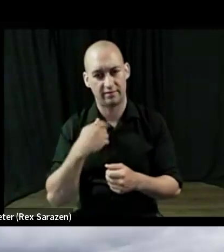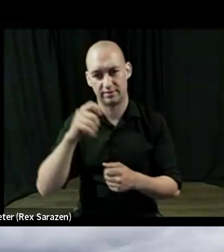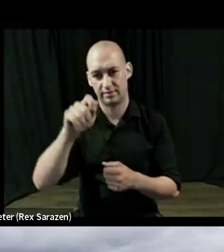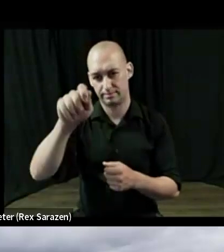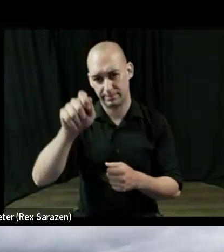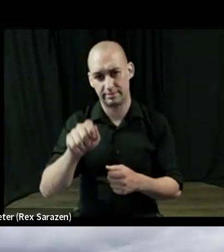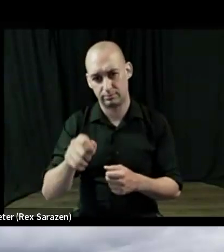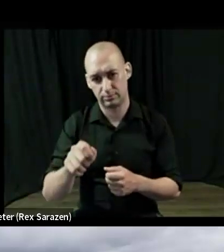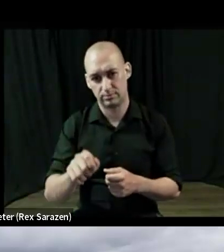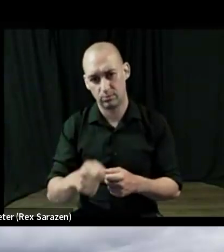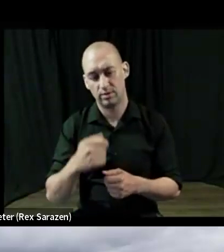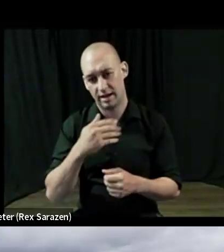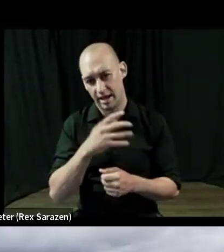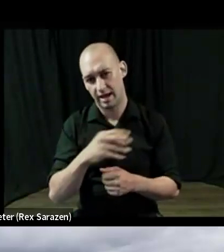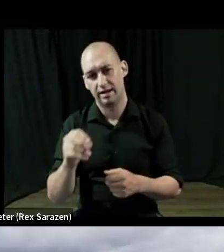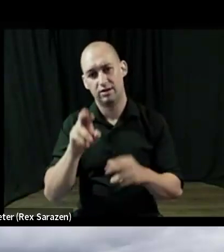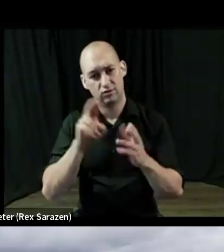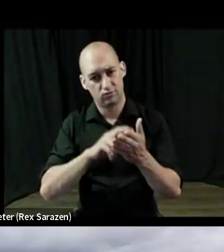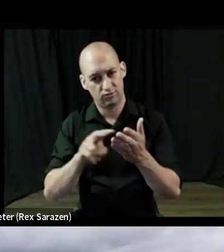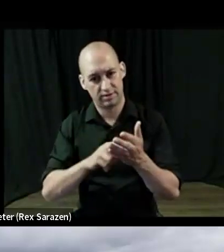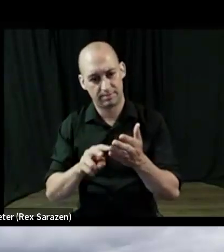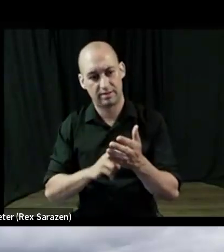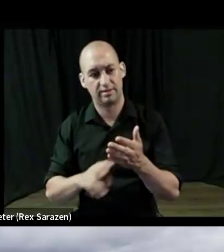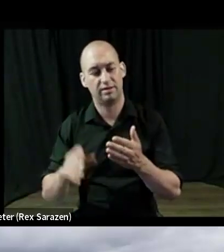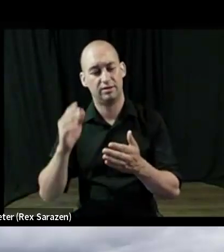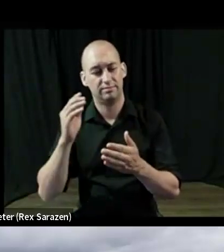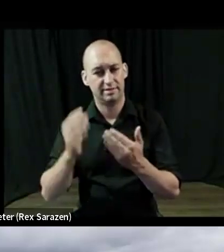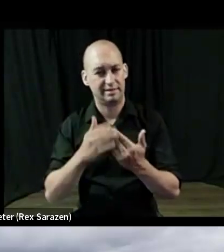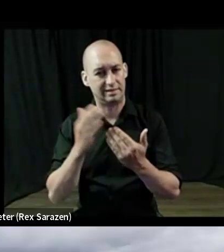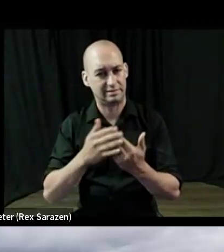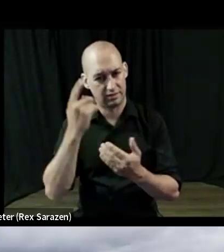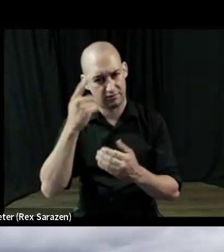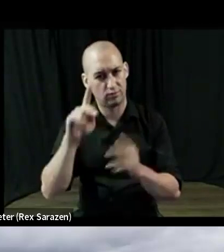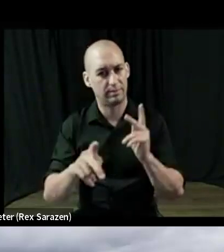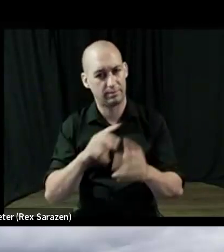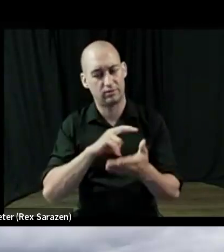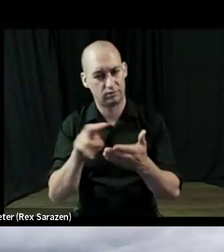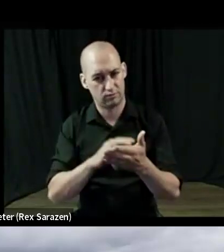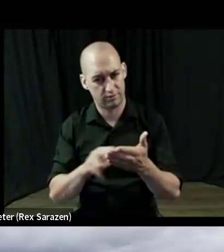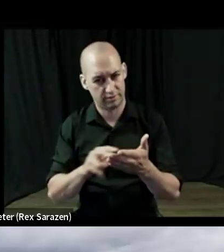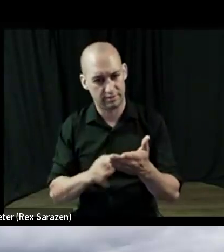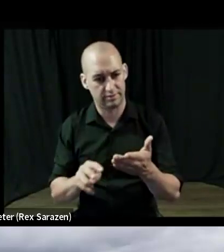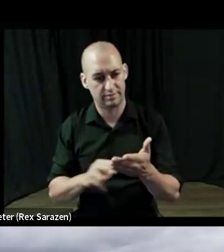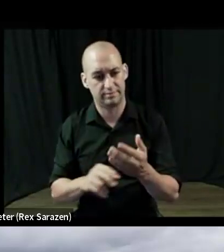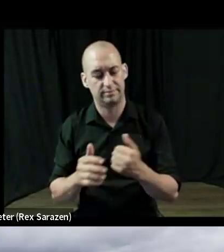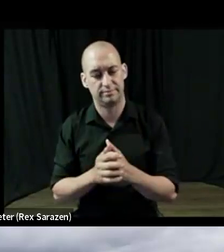index that aligns with minimally gunning fog. And I've provided that report to you guys where,